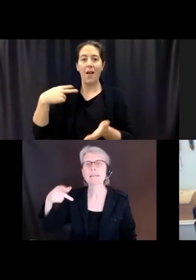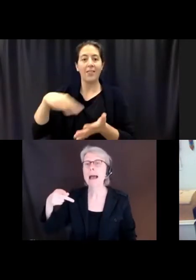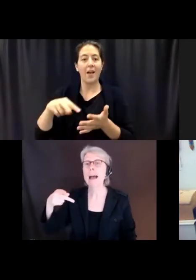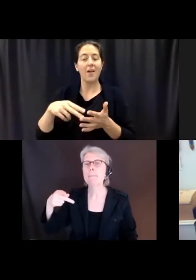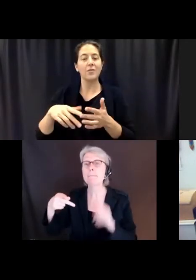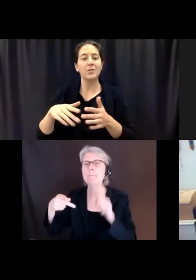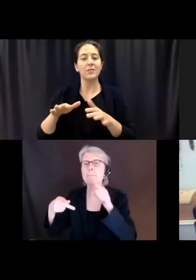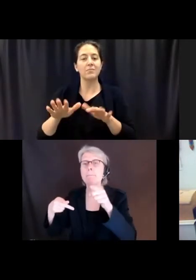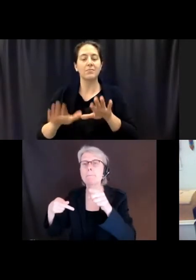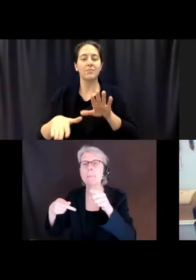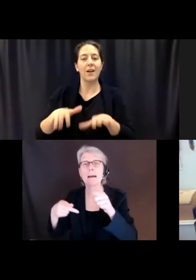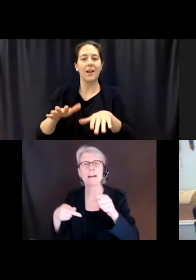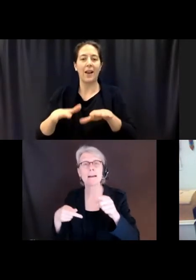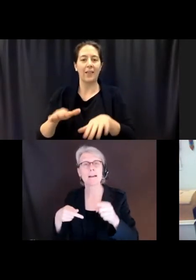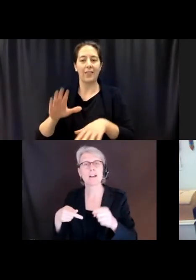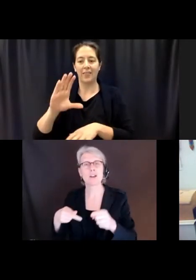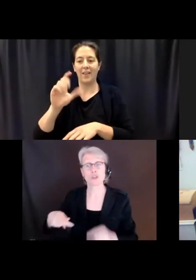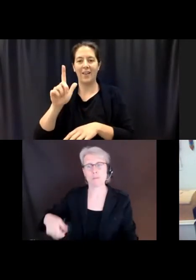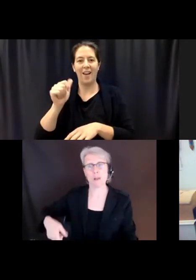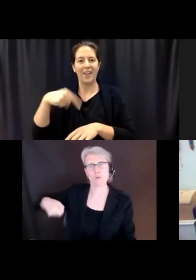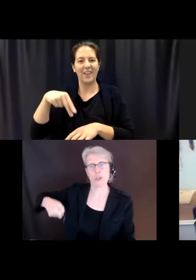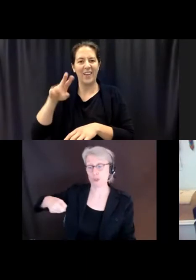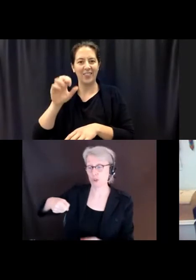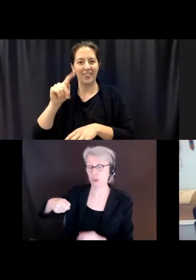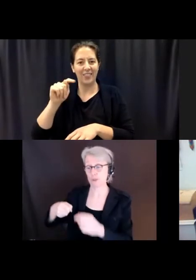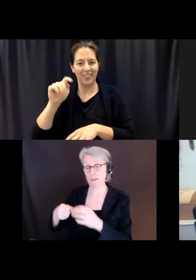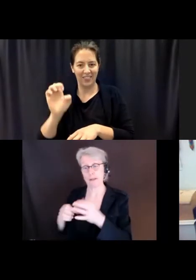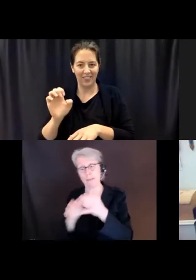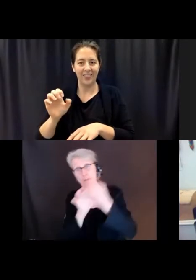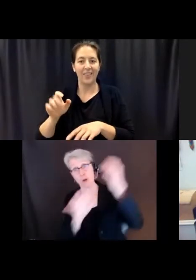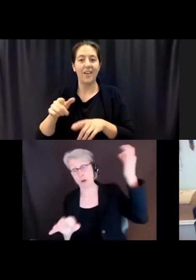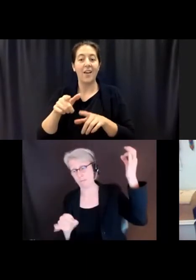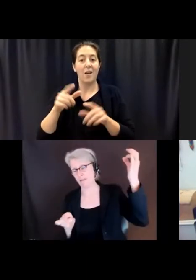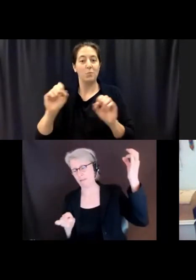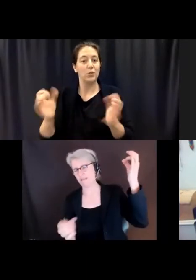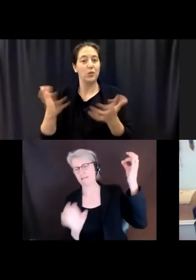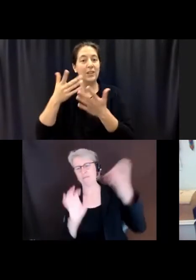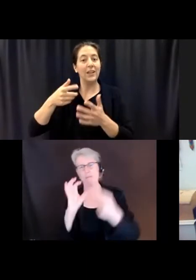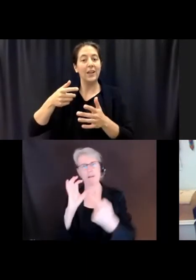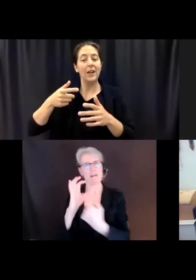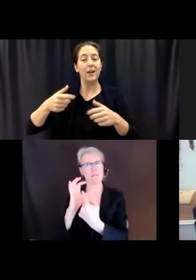TAP. SO RIGHT HERE I HAVE GLUED OR I HAVE SCREWED? WASHERS ON THE BOTTOM OF MY CRUTCHES,